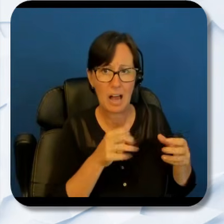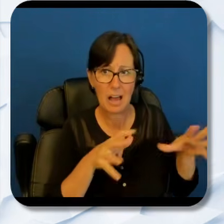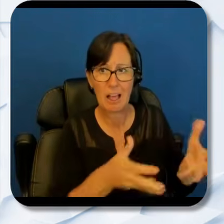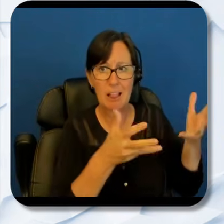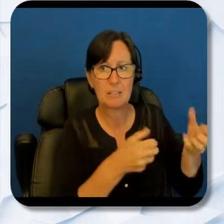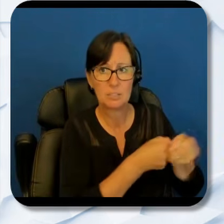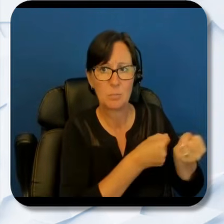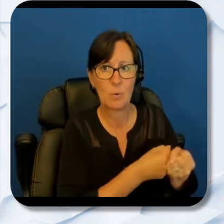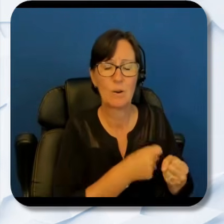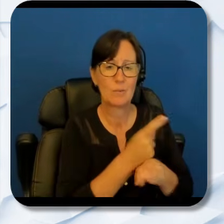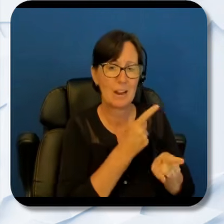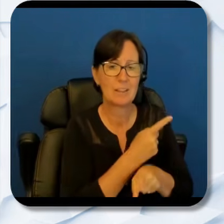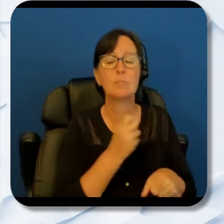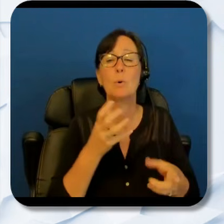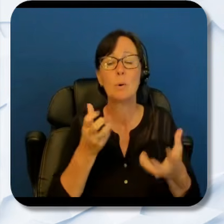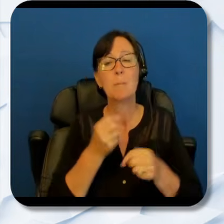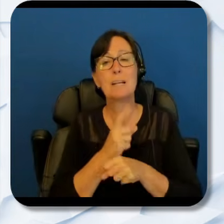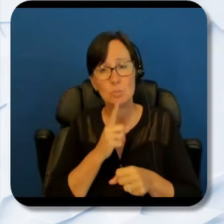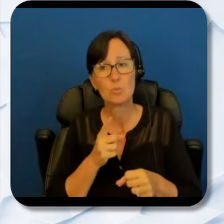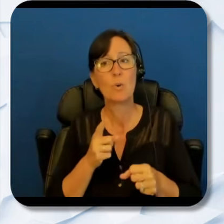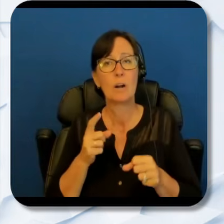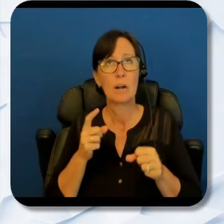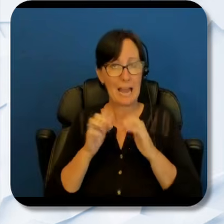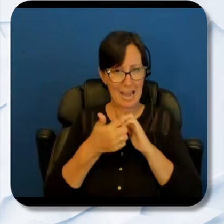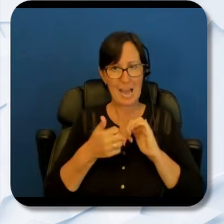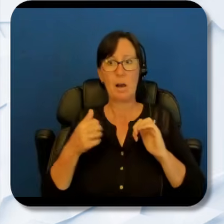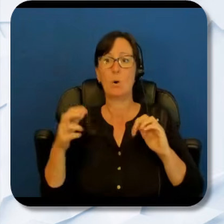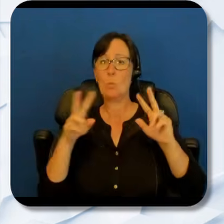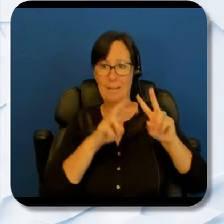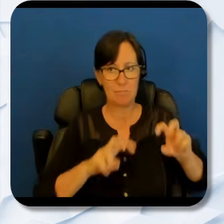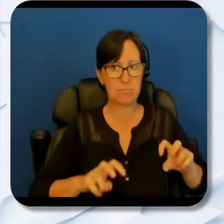and how we can ensure, again, that these students get the necessary targeted services to meet their